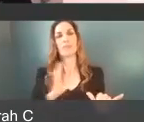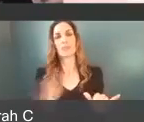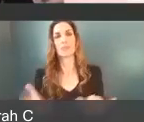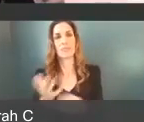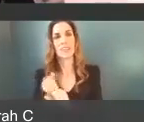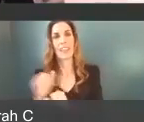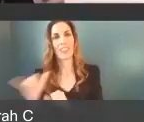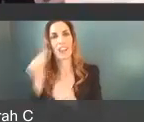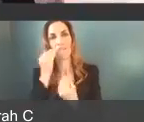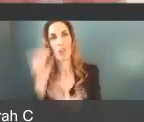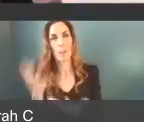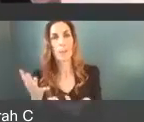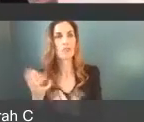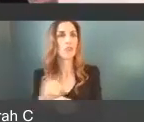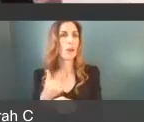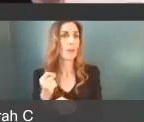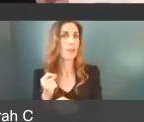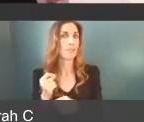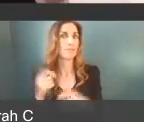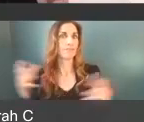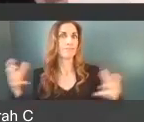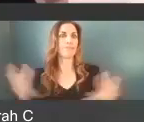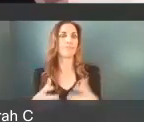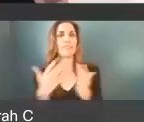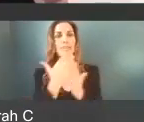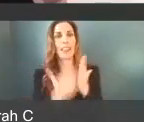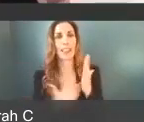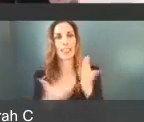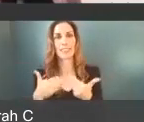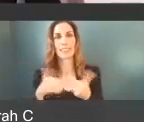and make it, at least make that list easily accessible to people.